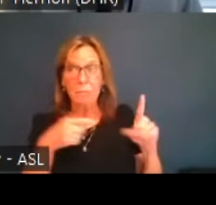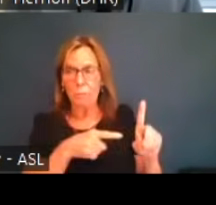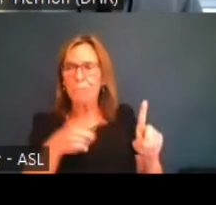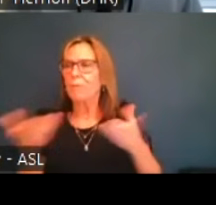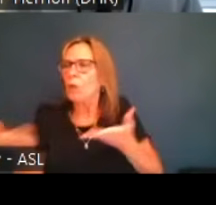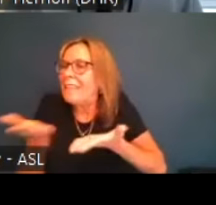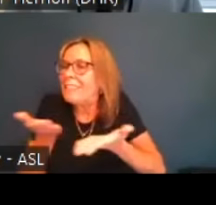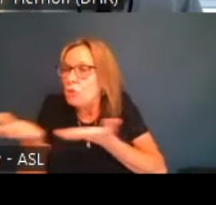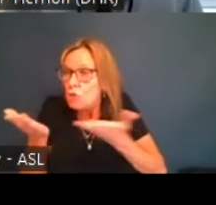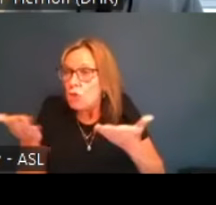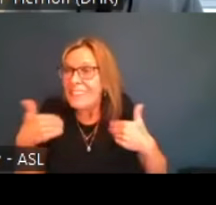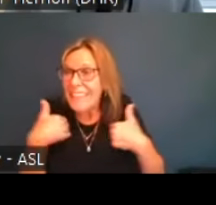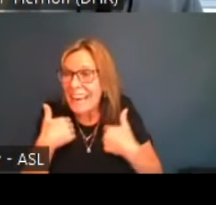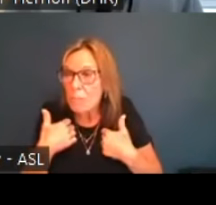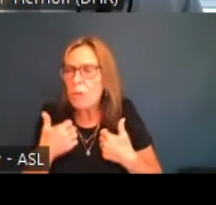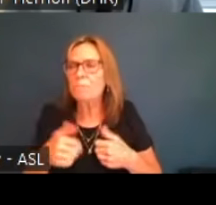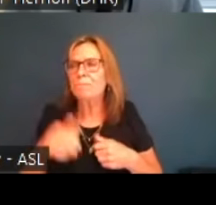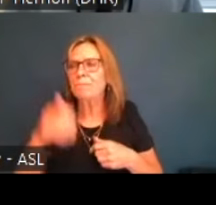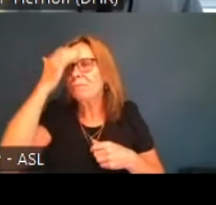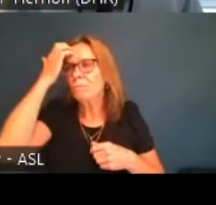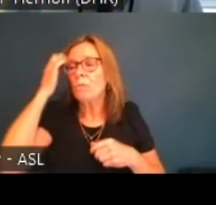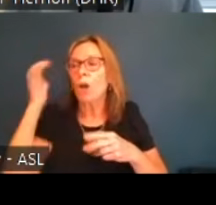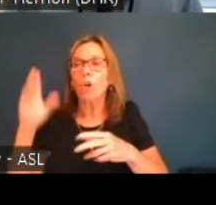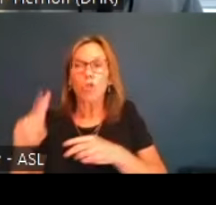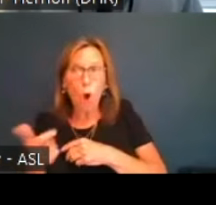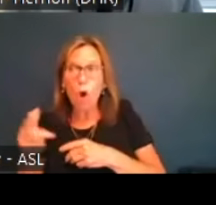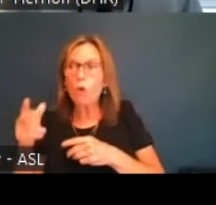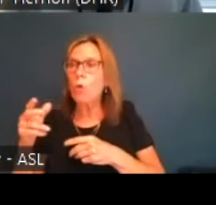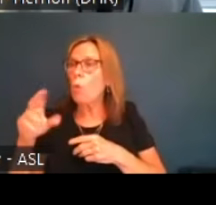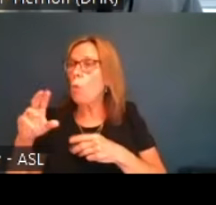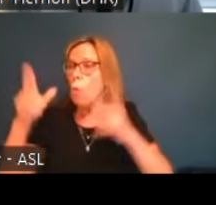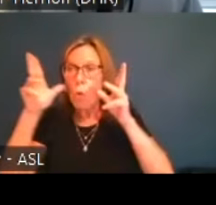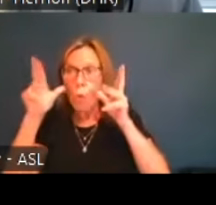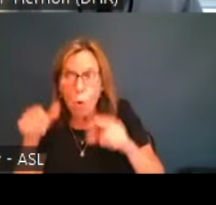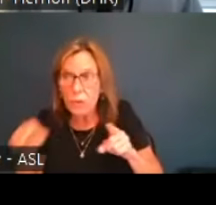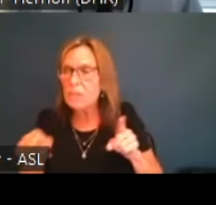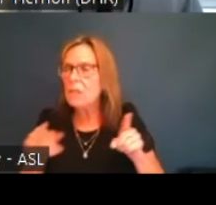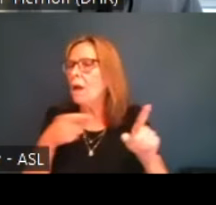hotel, whether it's the room or the lobby or what have you, Now, if it's an emotional support animal, remember,